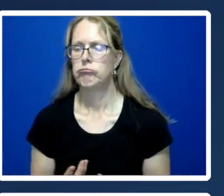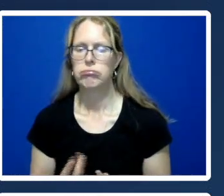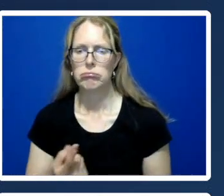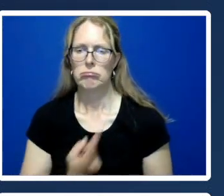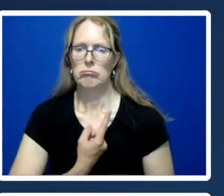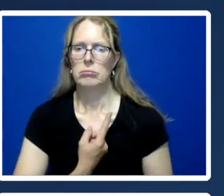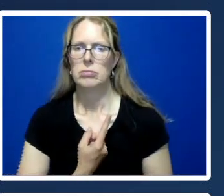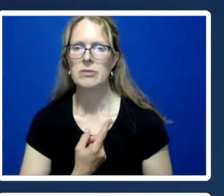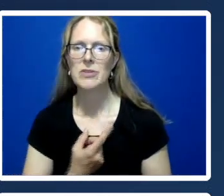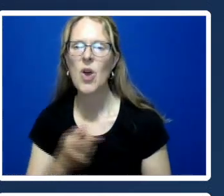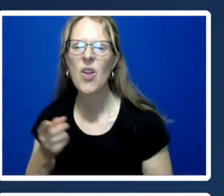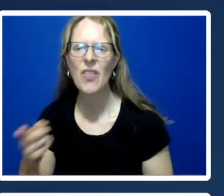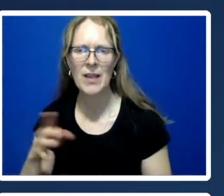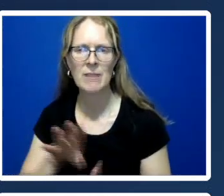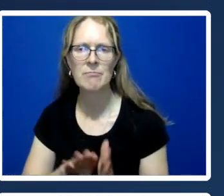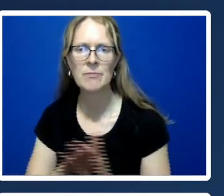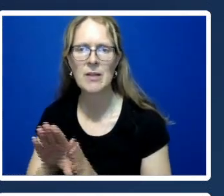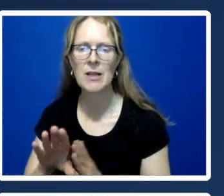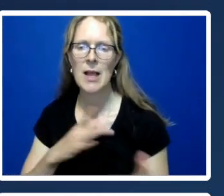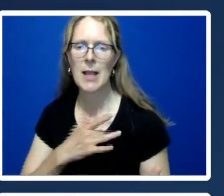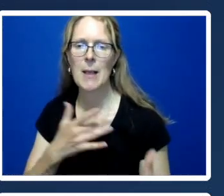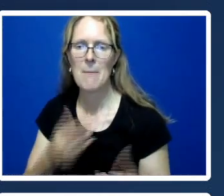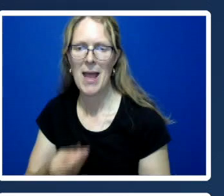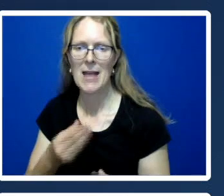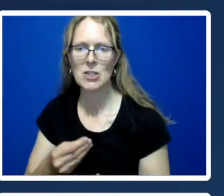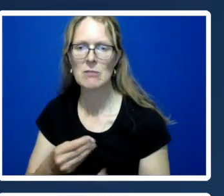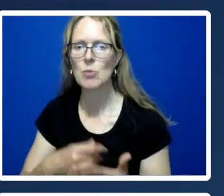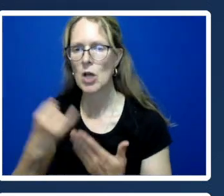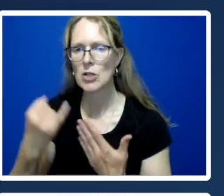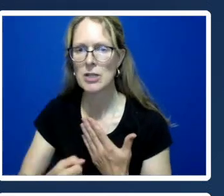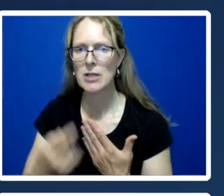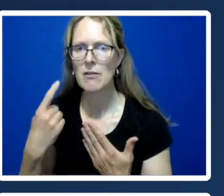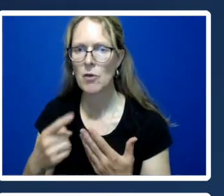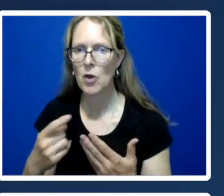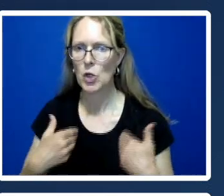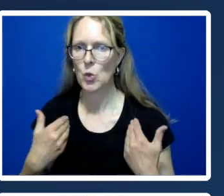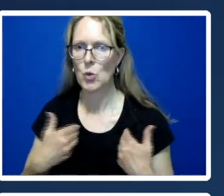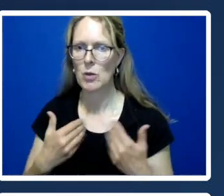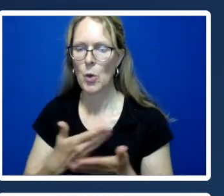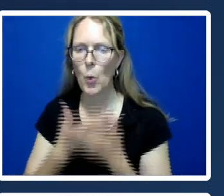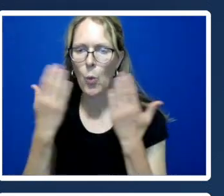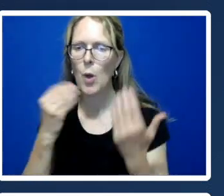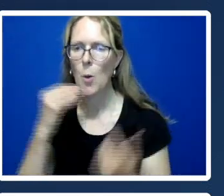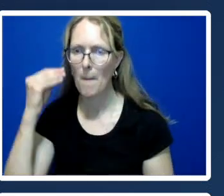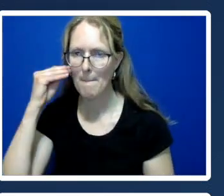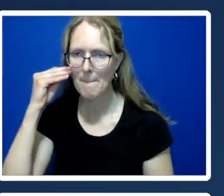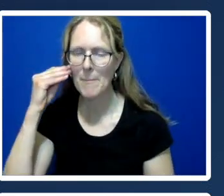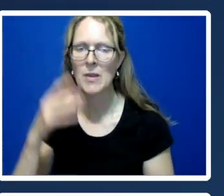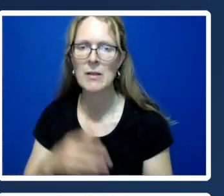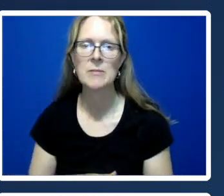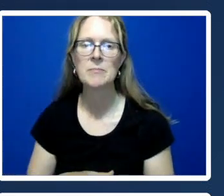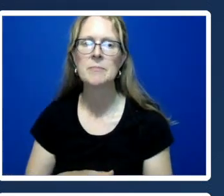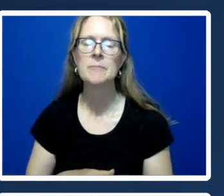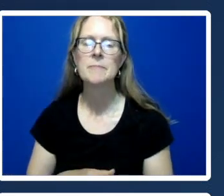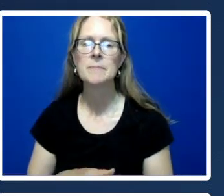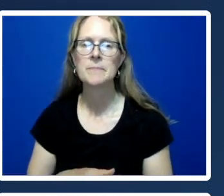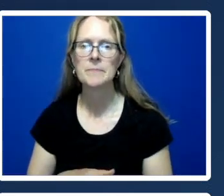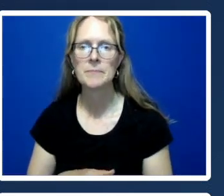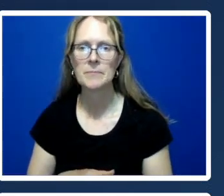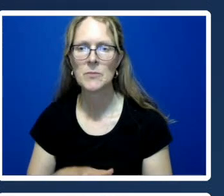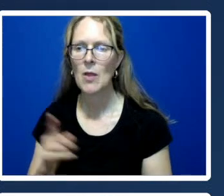project for homeless youth, and got together and made some care packages to give to them.